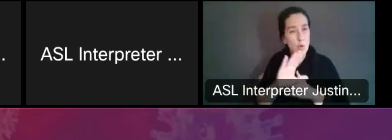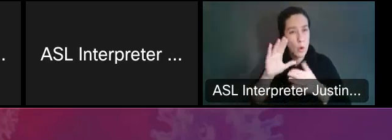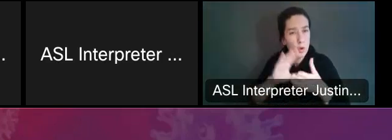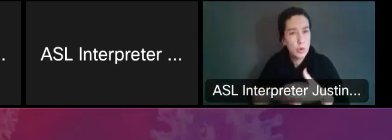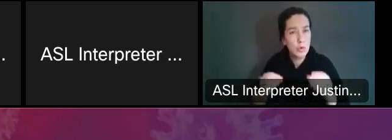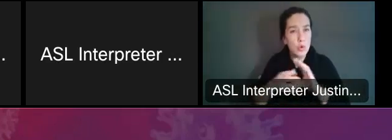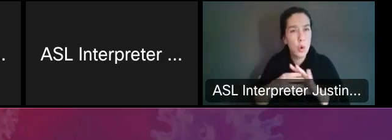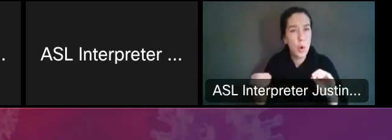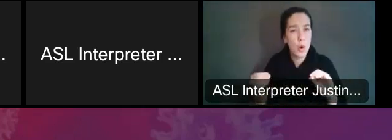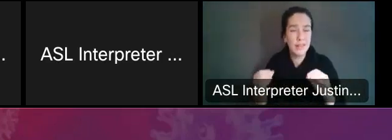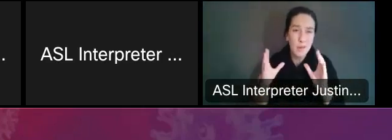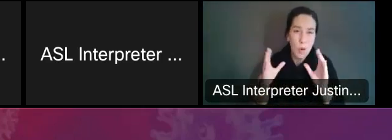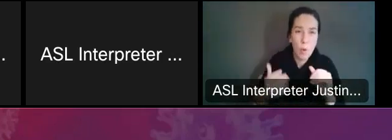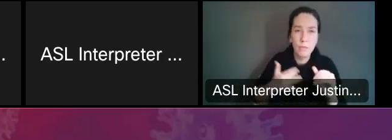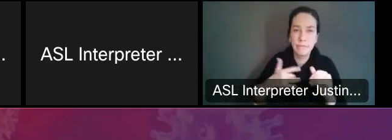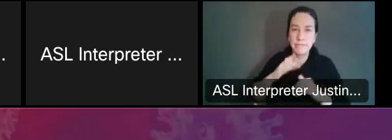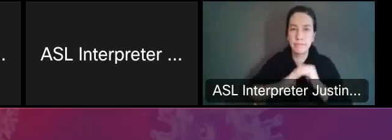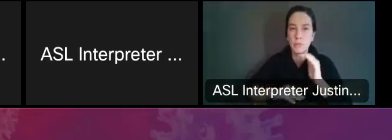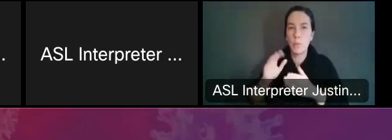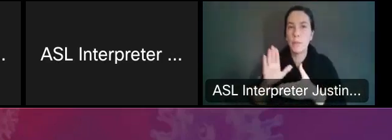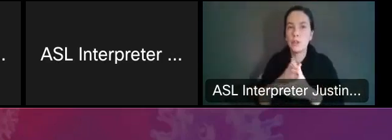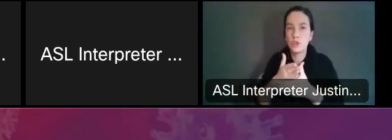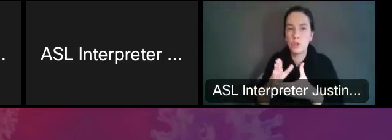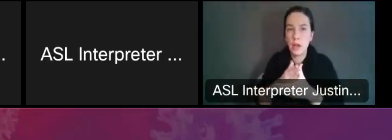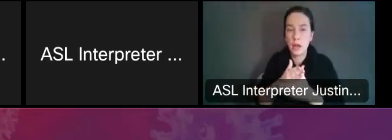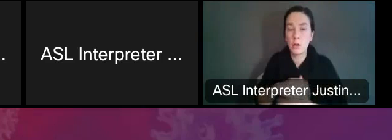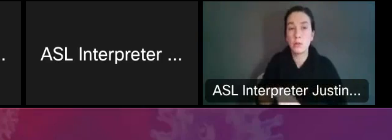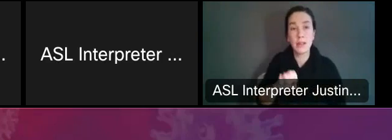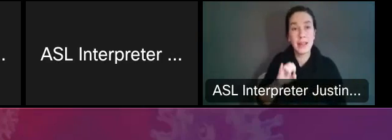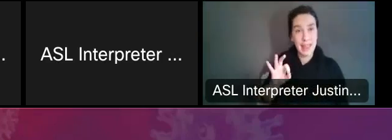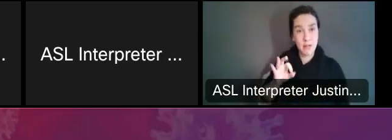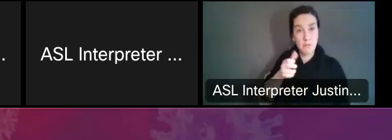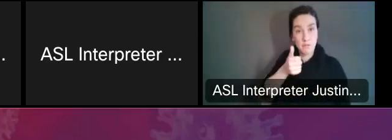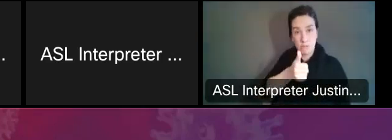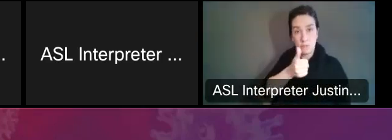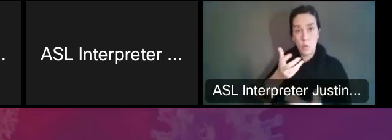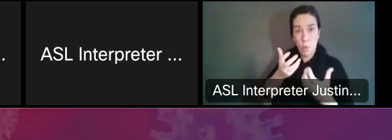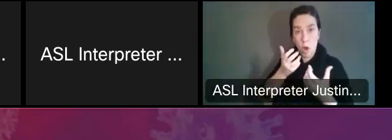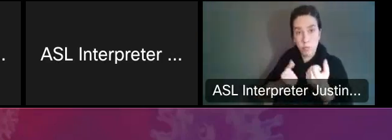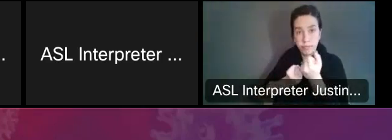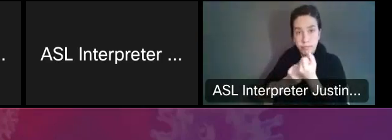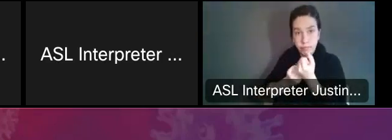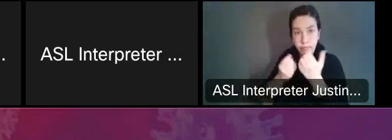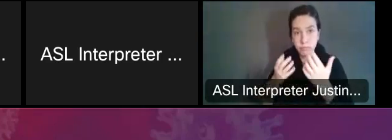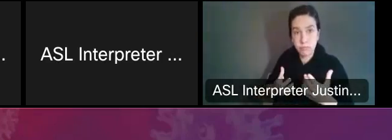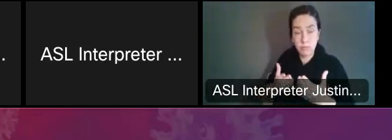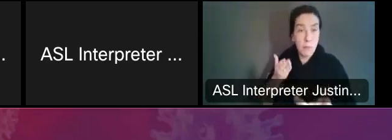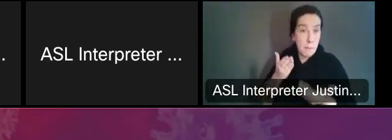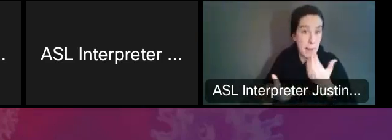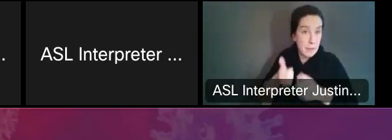for others looking to be an ally recognize the trauma that has occurred And lean into showing understanding and compassion.